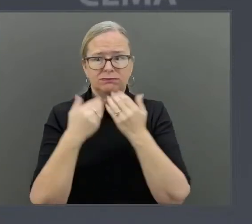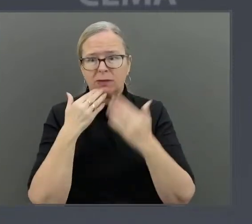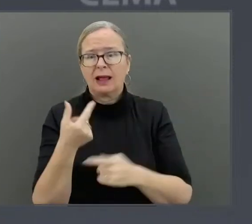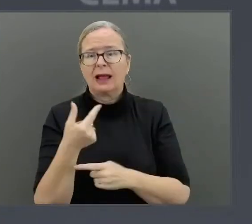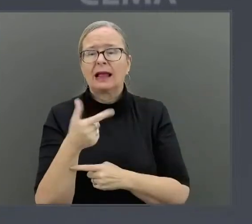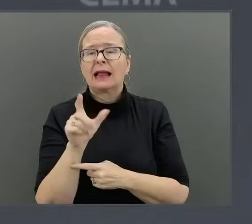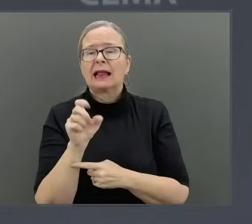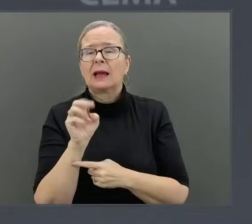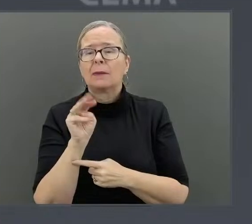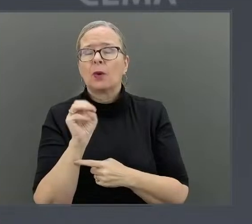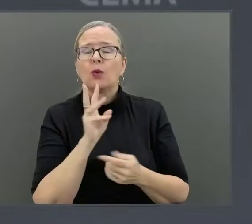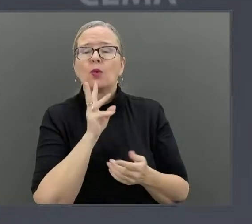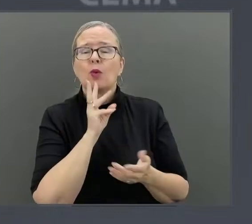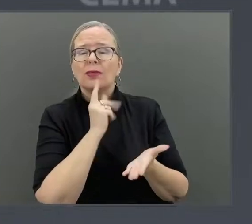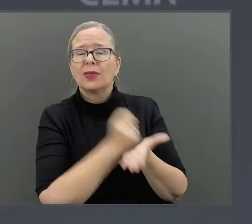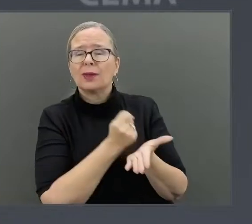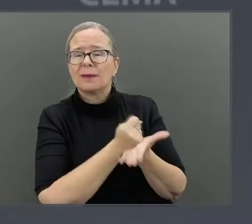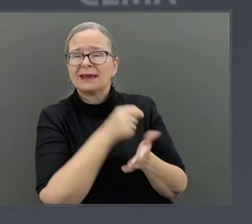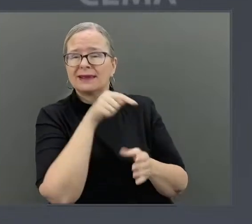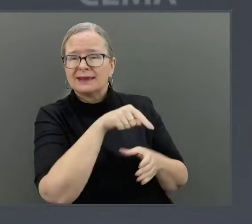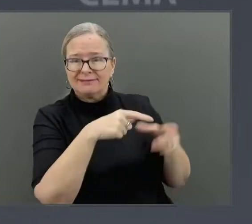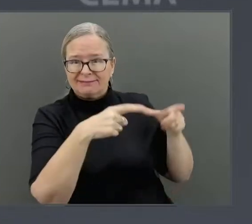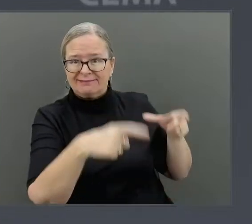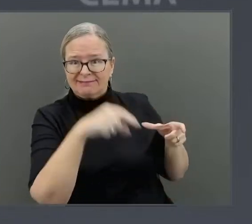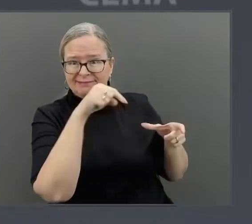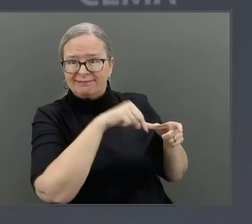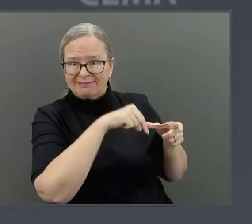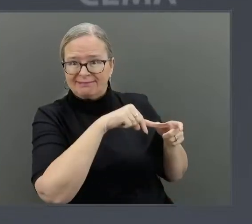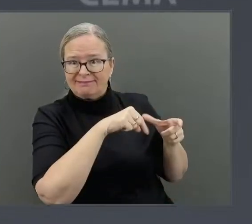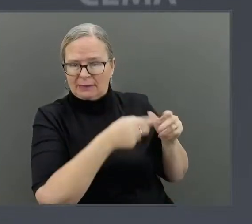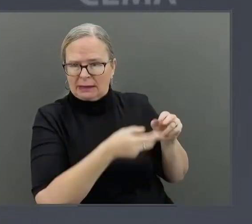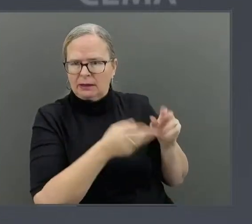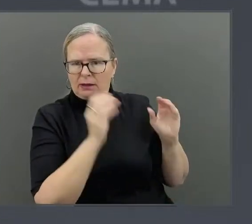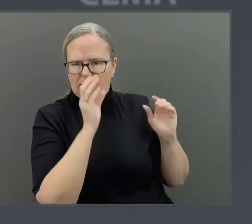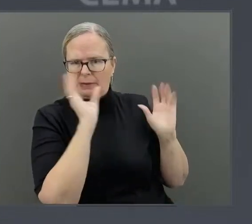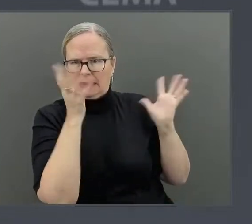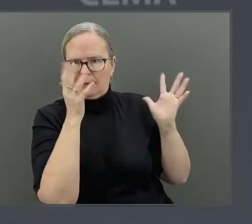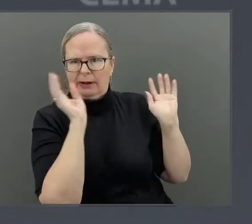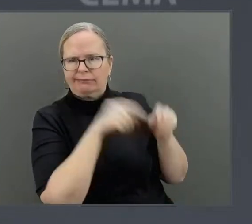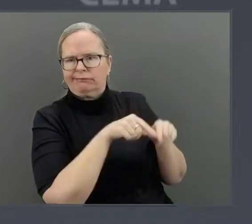were we are relying on the Elbow River for more water than we normally would that is why we are